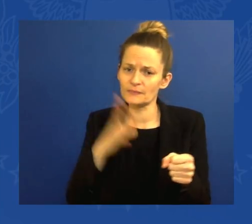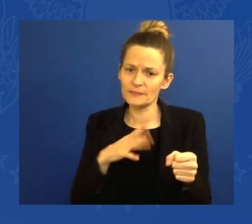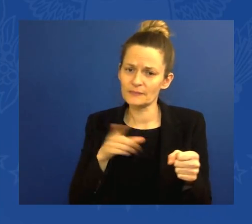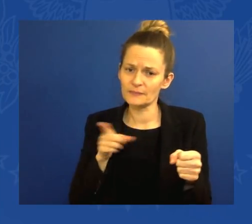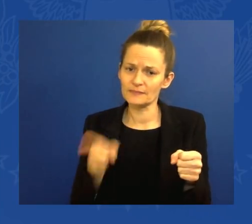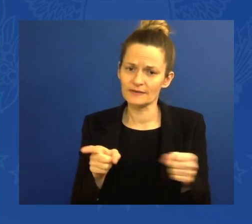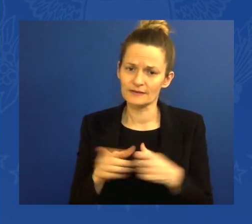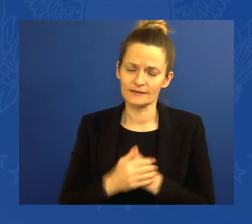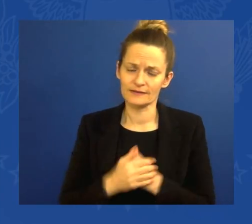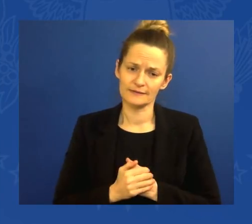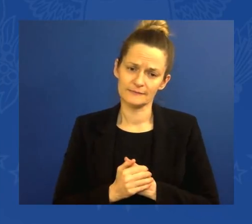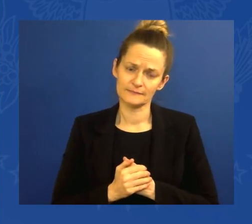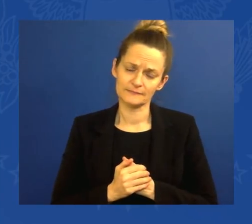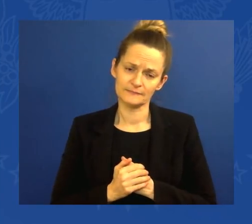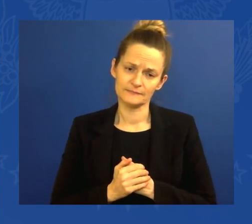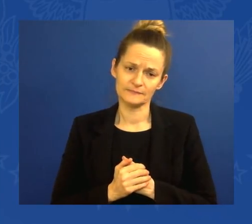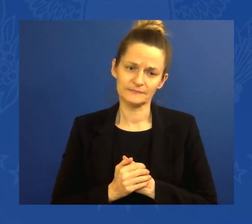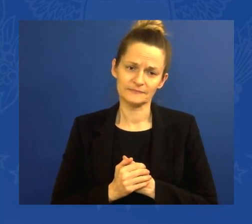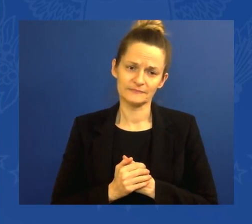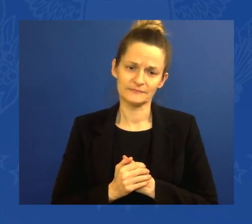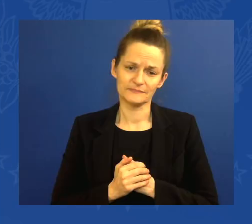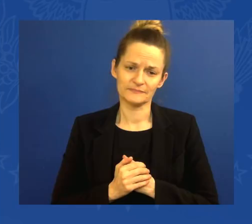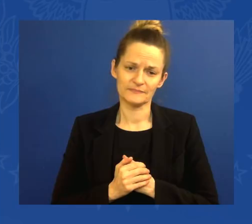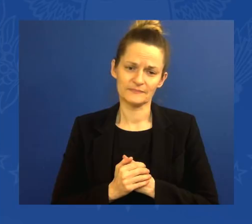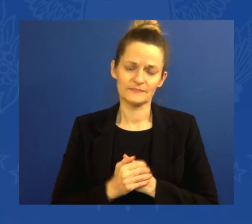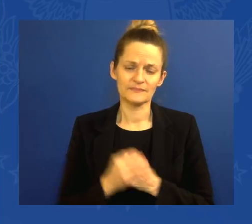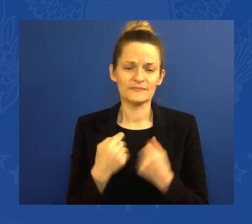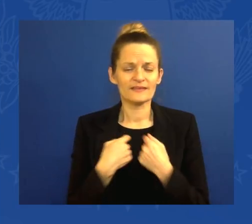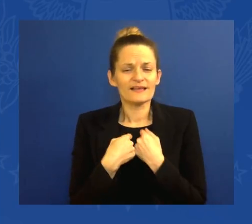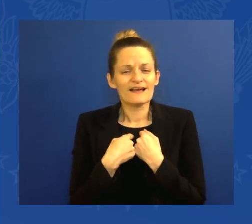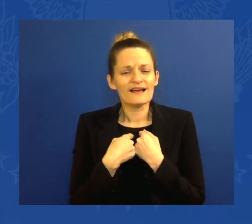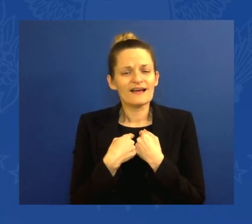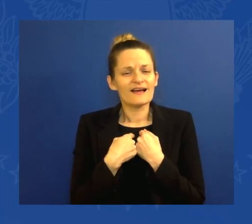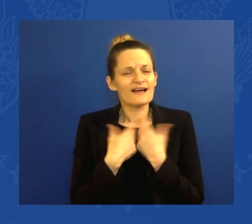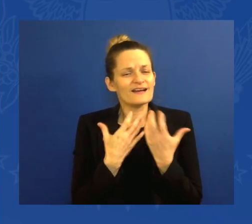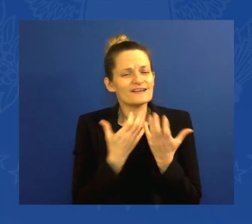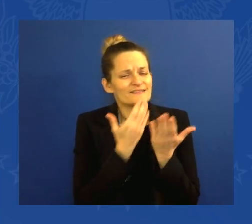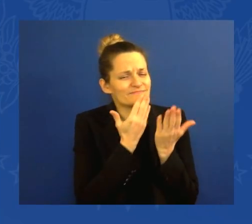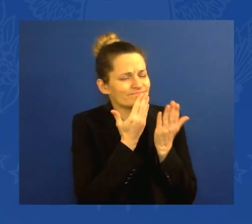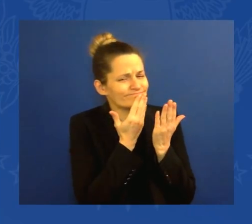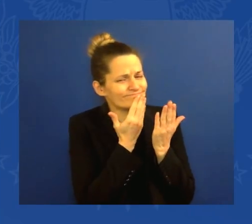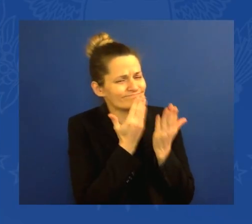Heartfelt gratitude to President Biden, Vice President Harris,